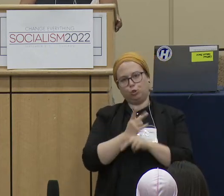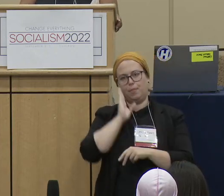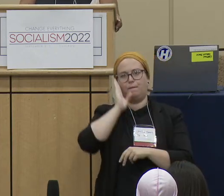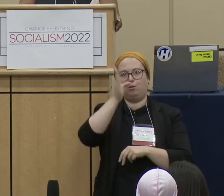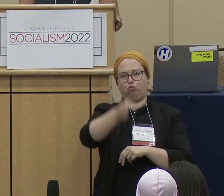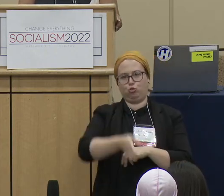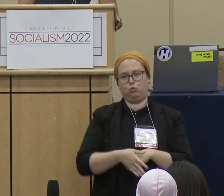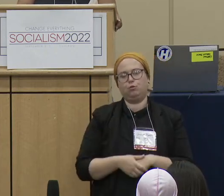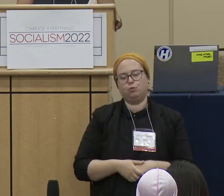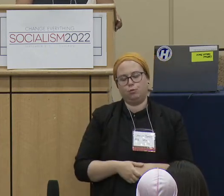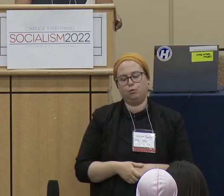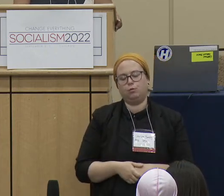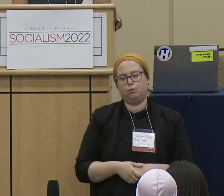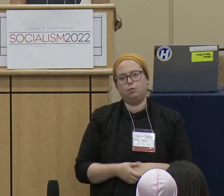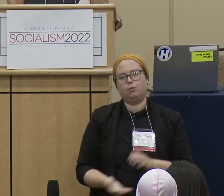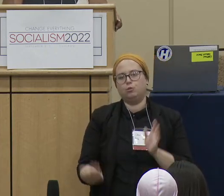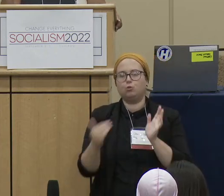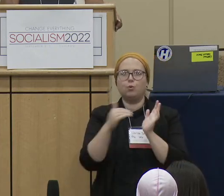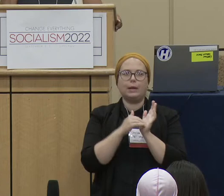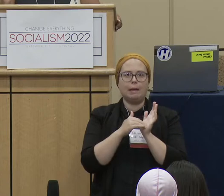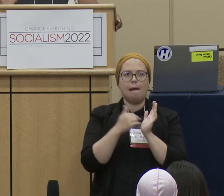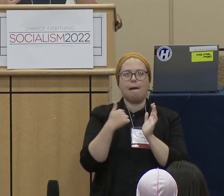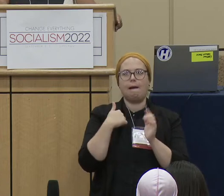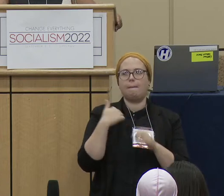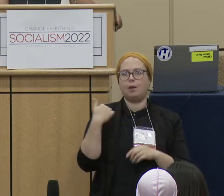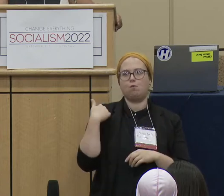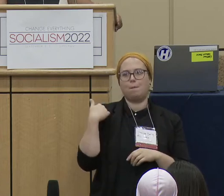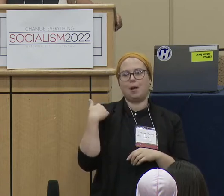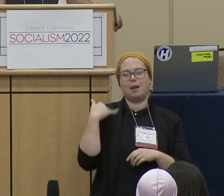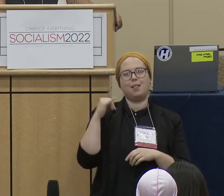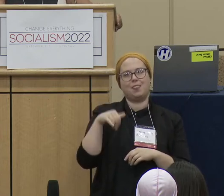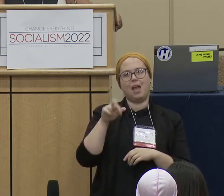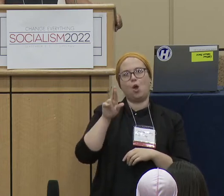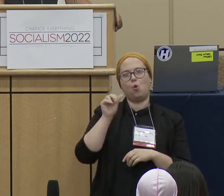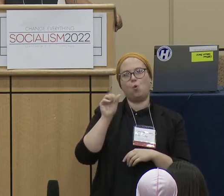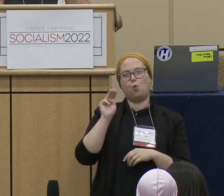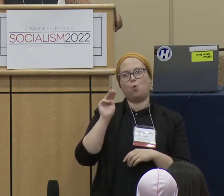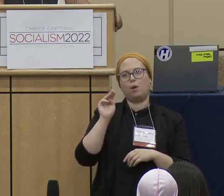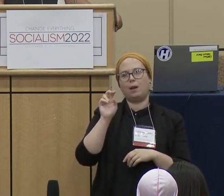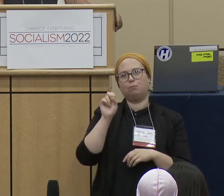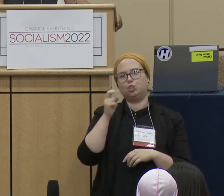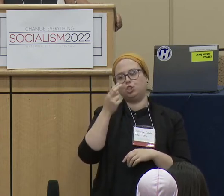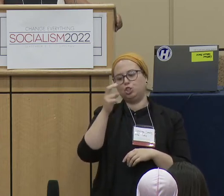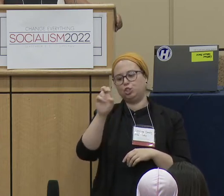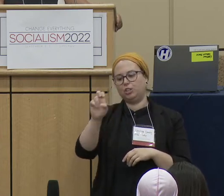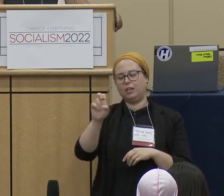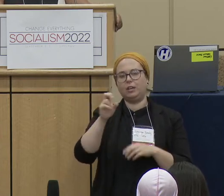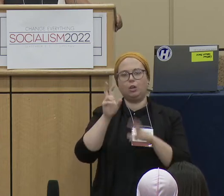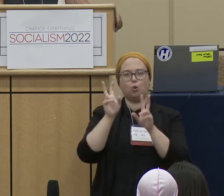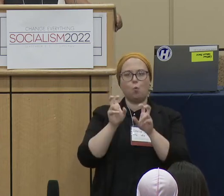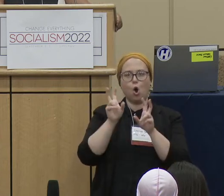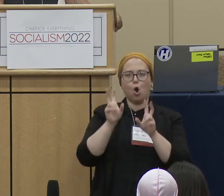will determine the future . Again, I've been reminded of